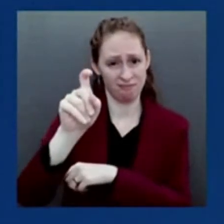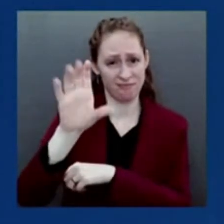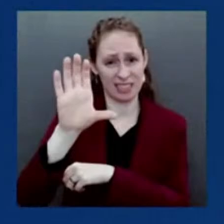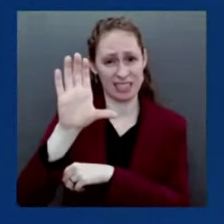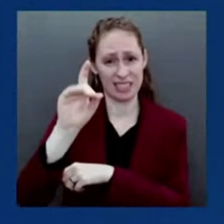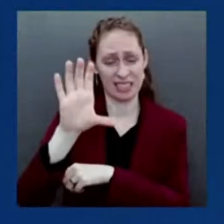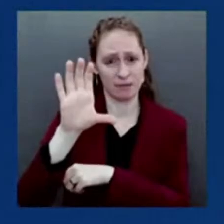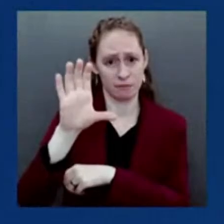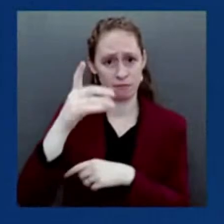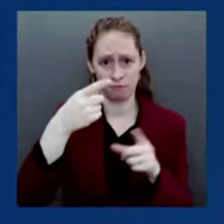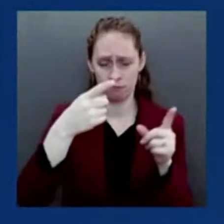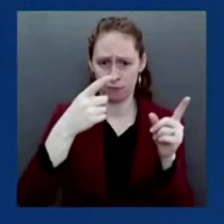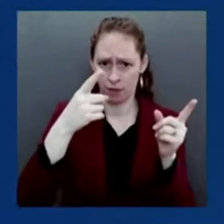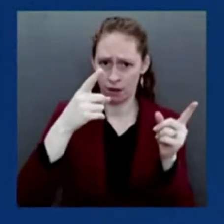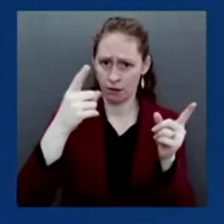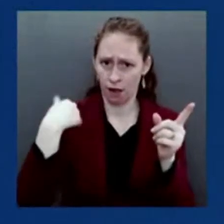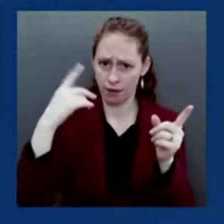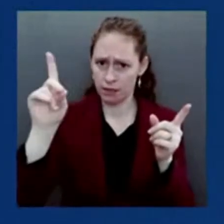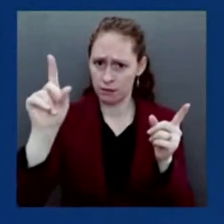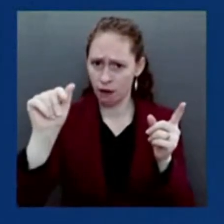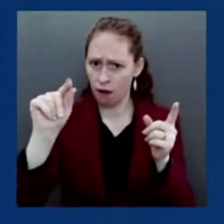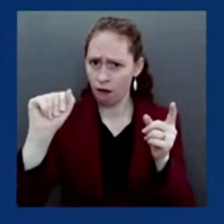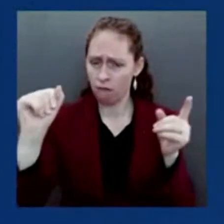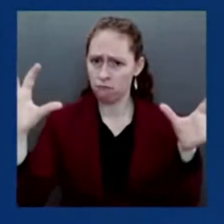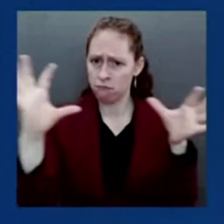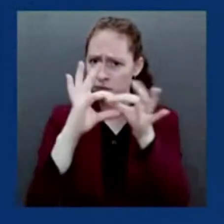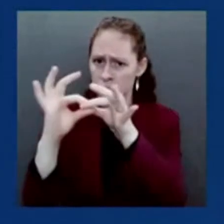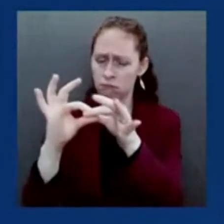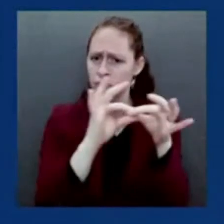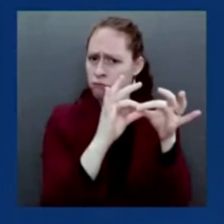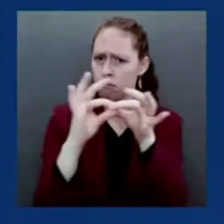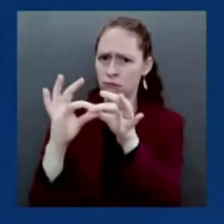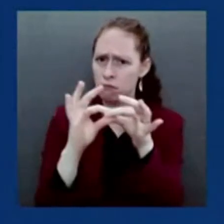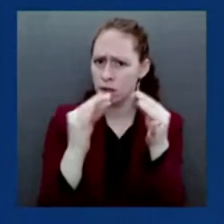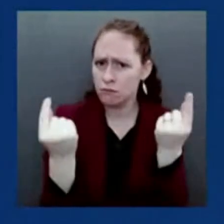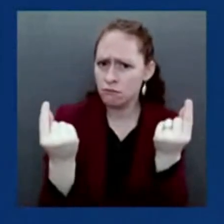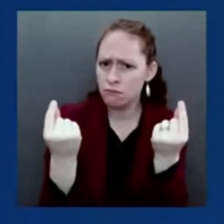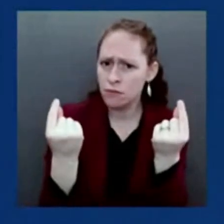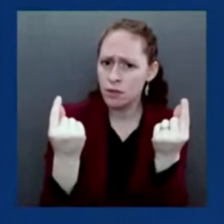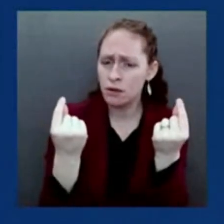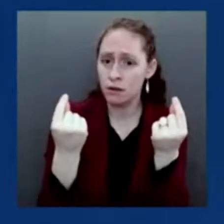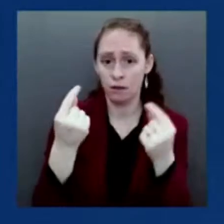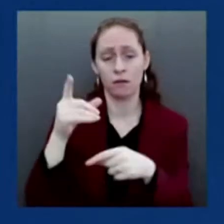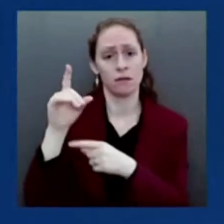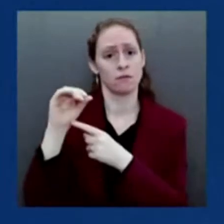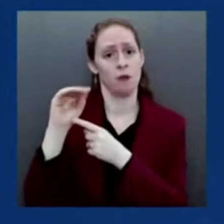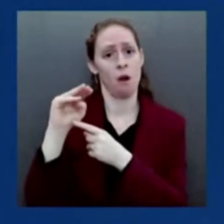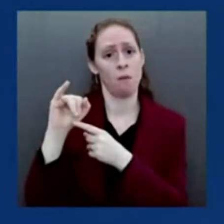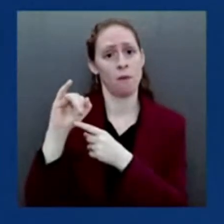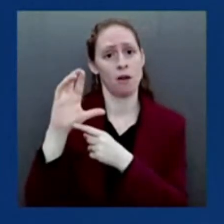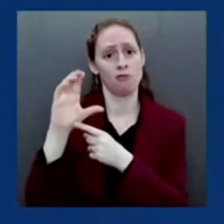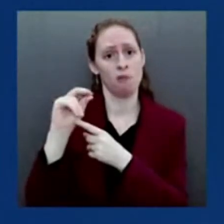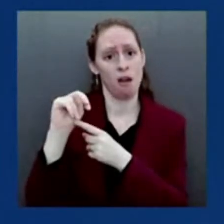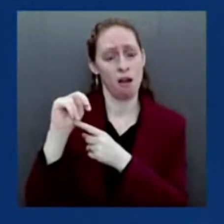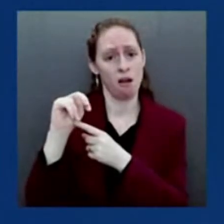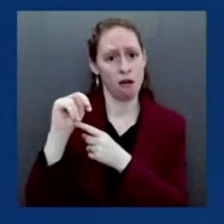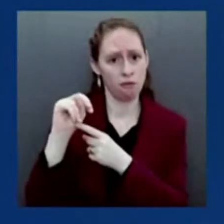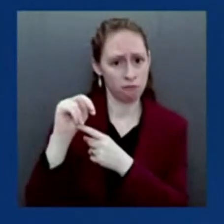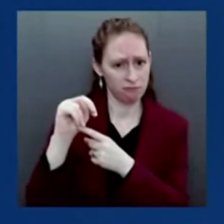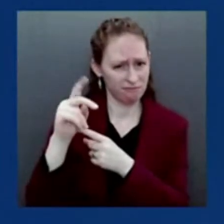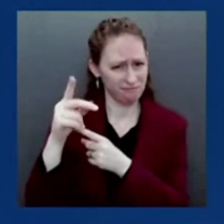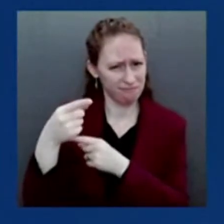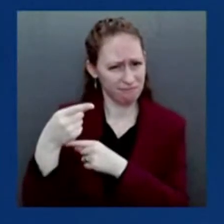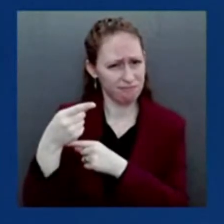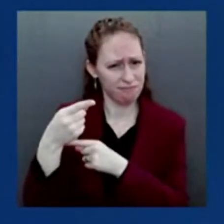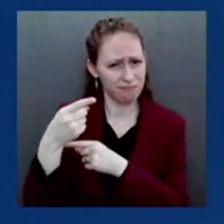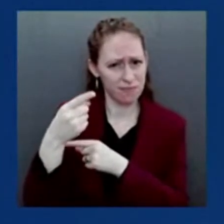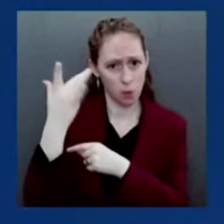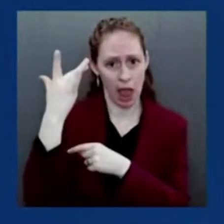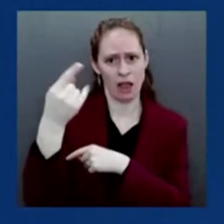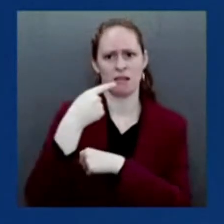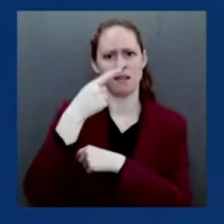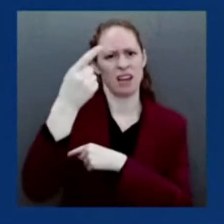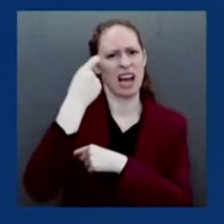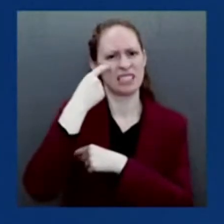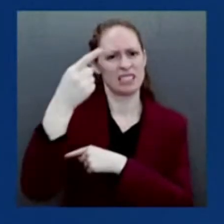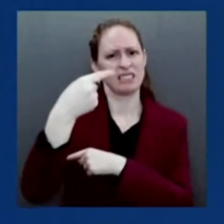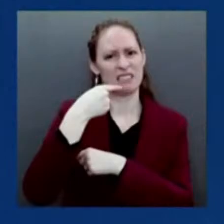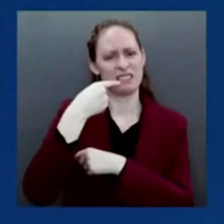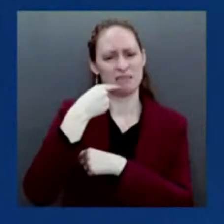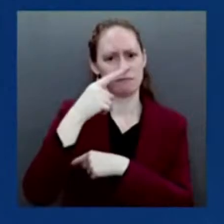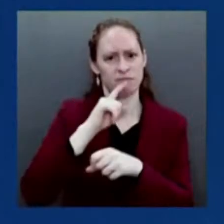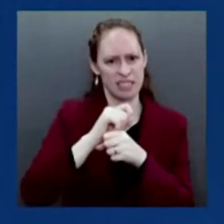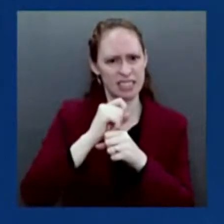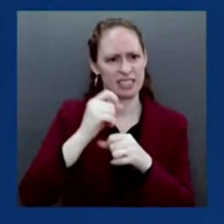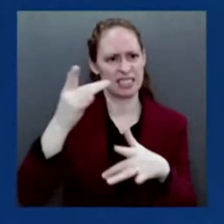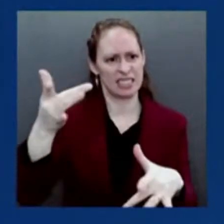DOES THE CDC EXPECT THAT THOSE